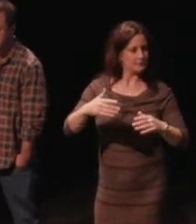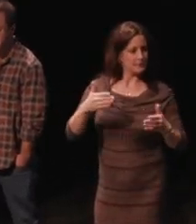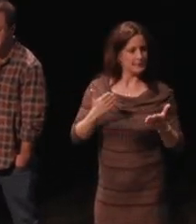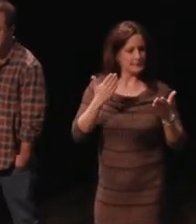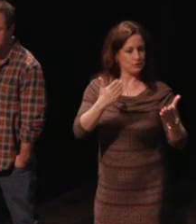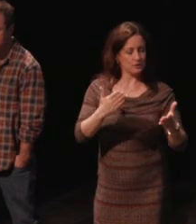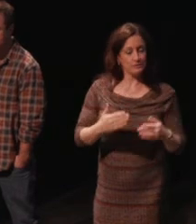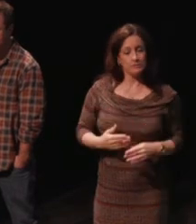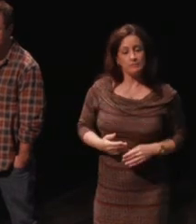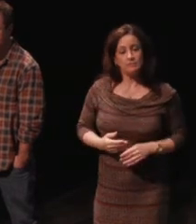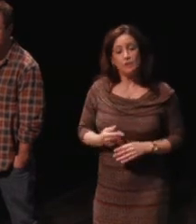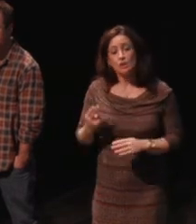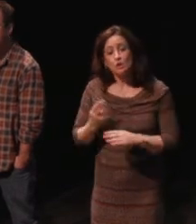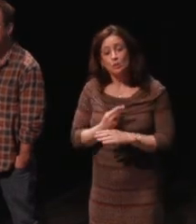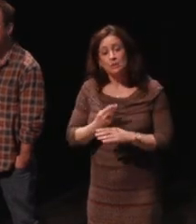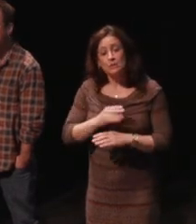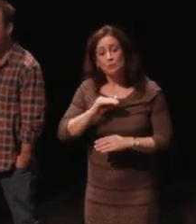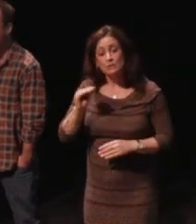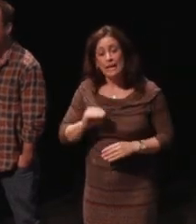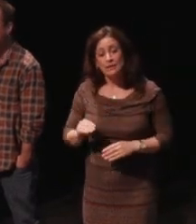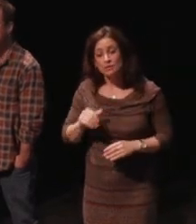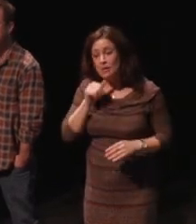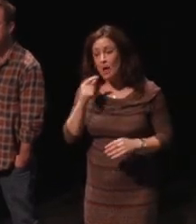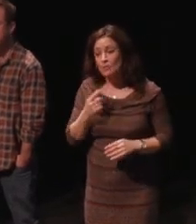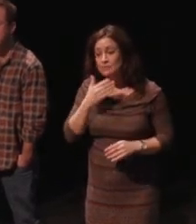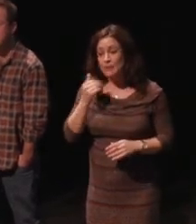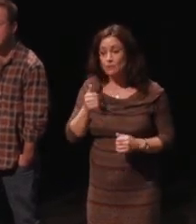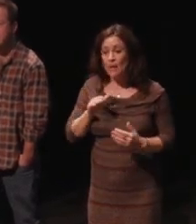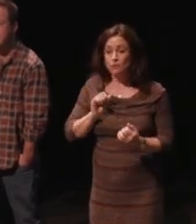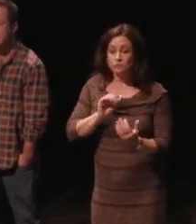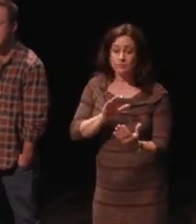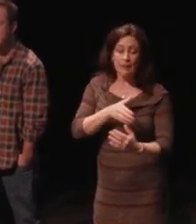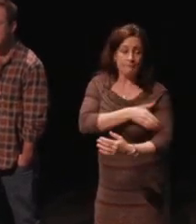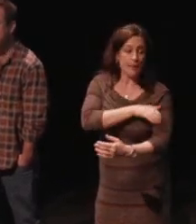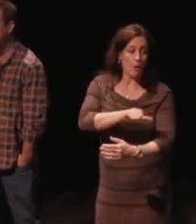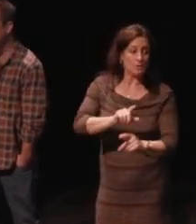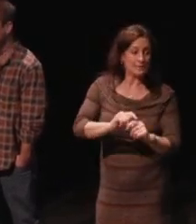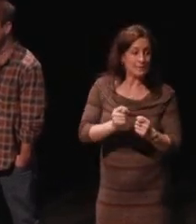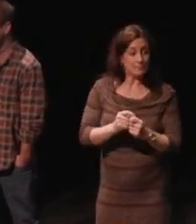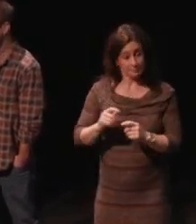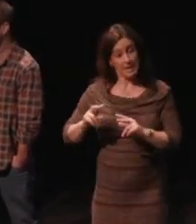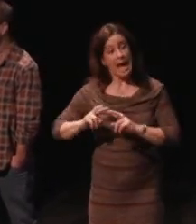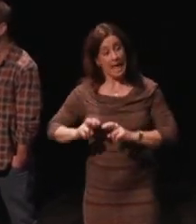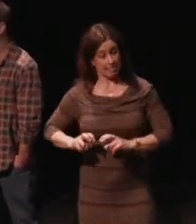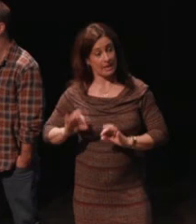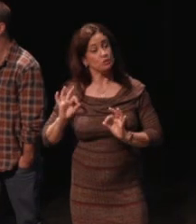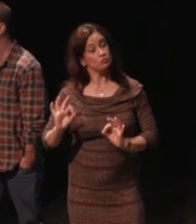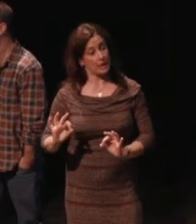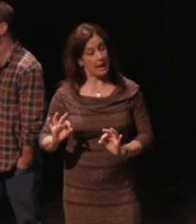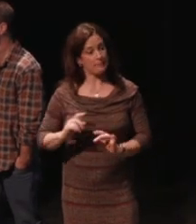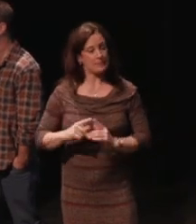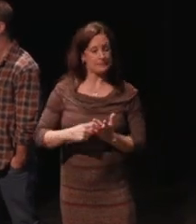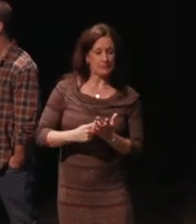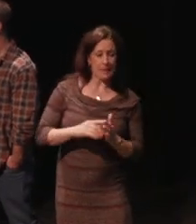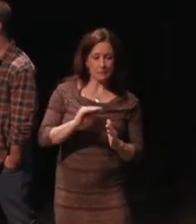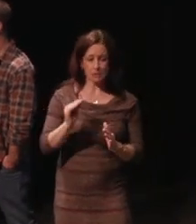Usage percentage aren't always the best way to empower the team. A lot of analytics are great, but sometimes those percentages can be deceiving,